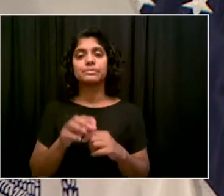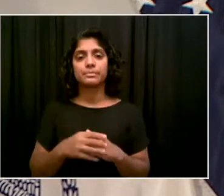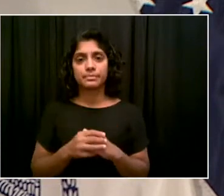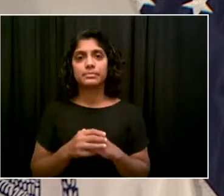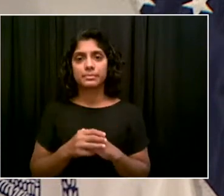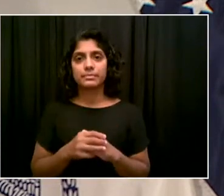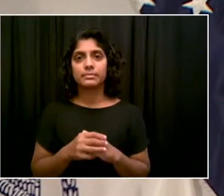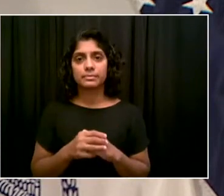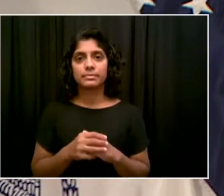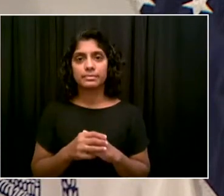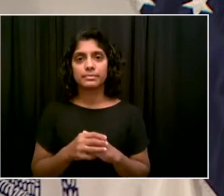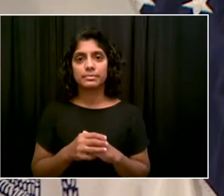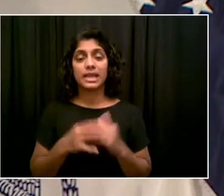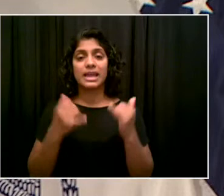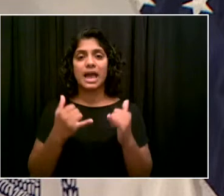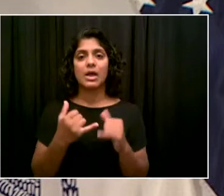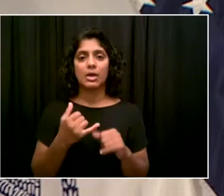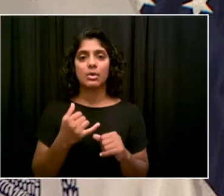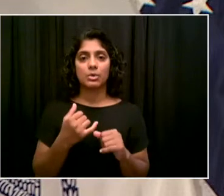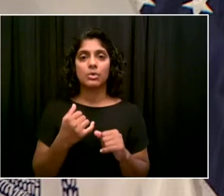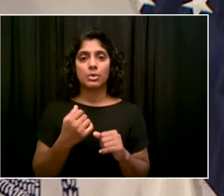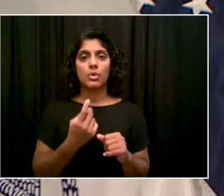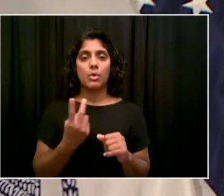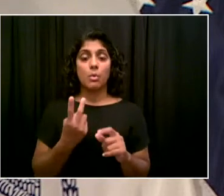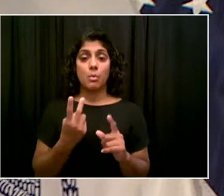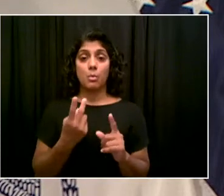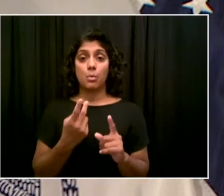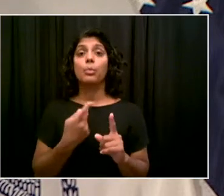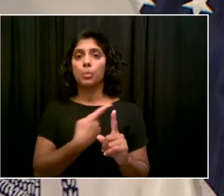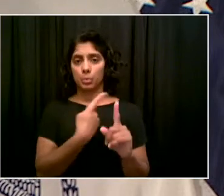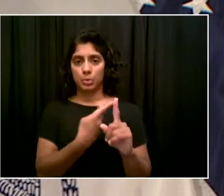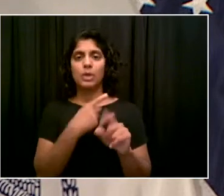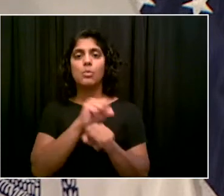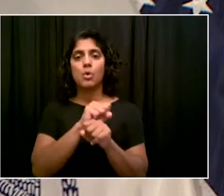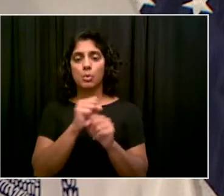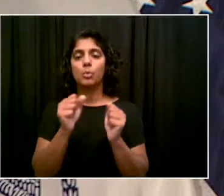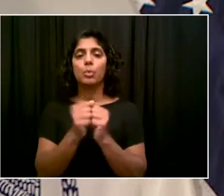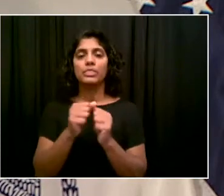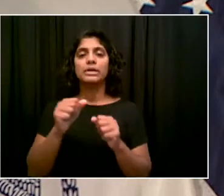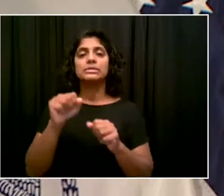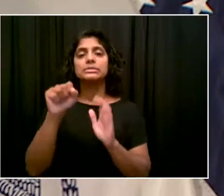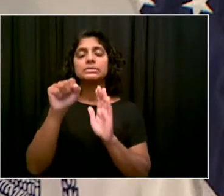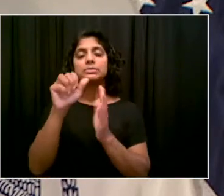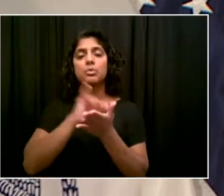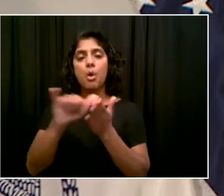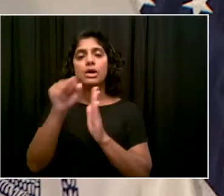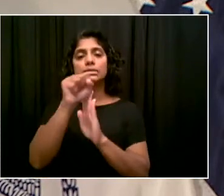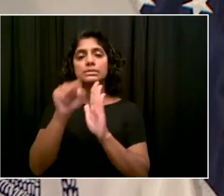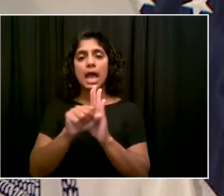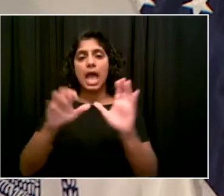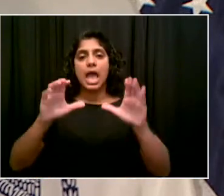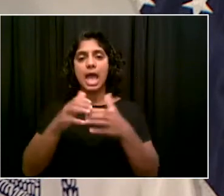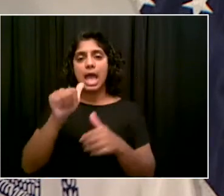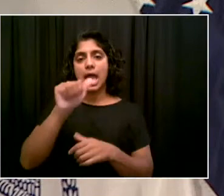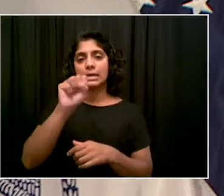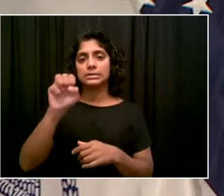MEMBER OFTHE ASSEMBLY, IN THE SENSE HE IS ALWAYS THERE